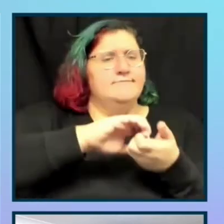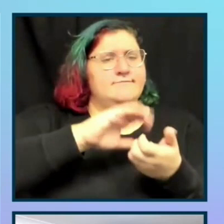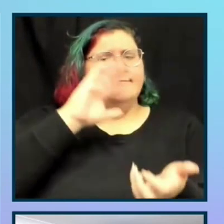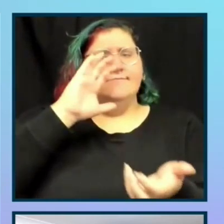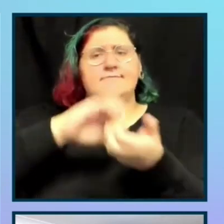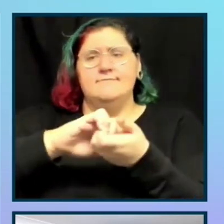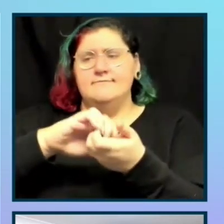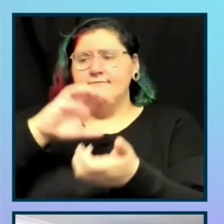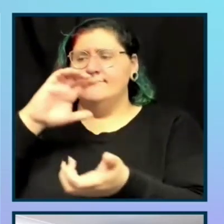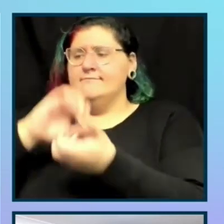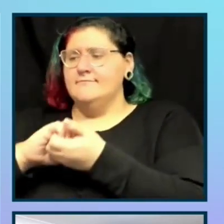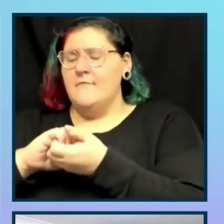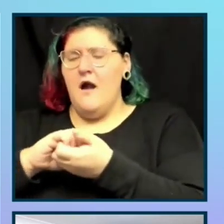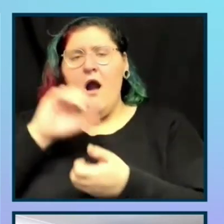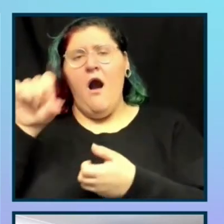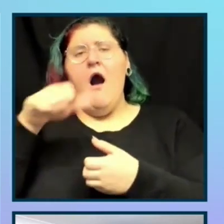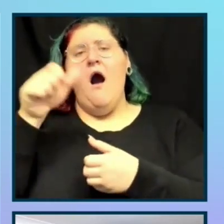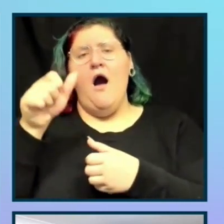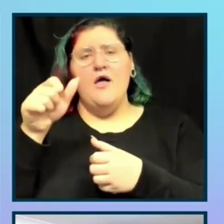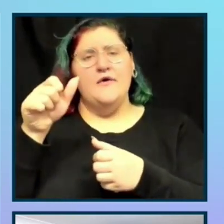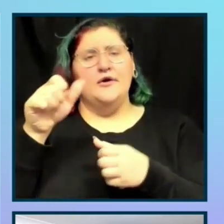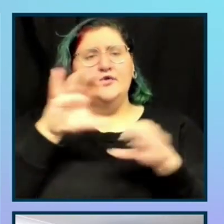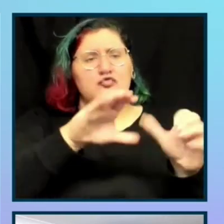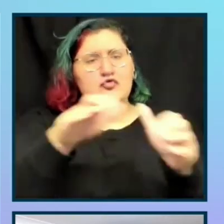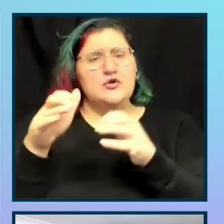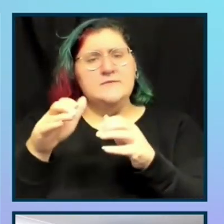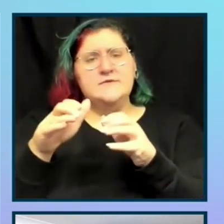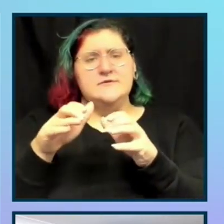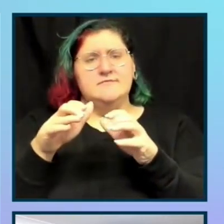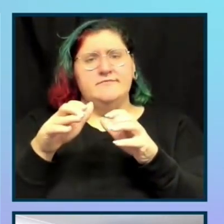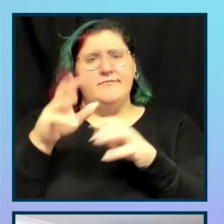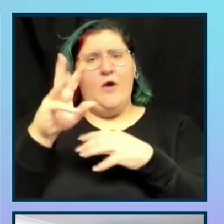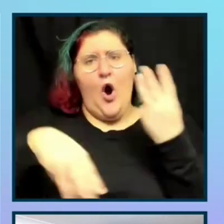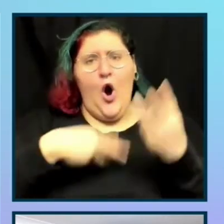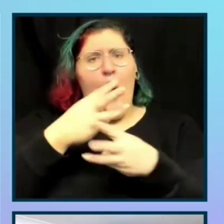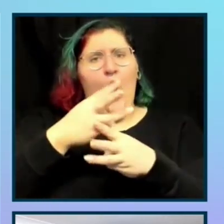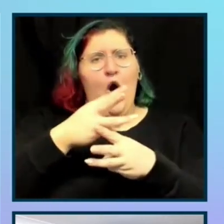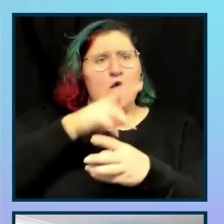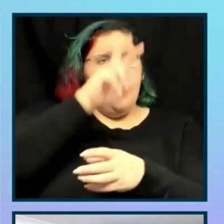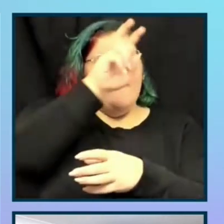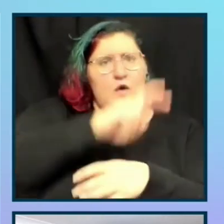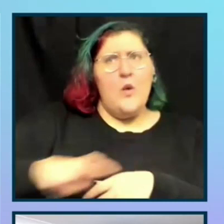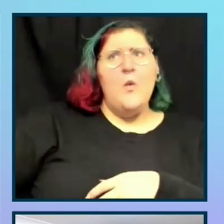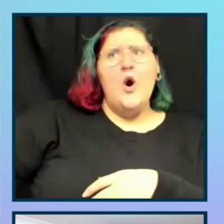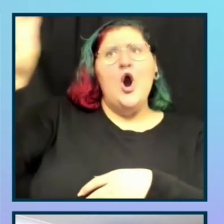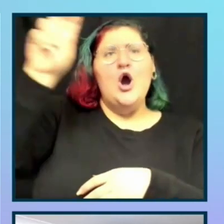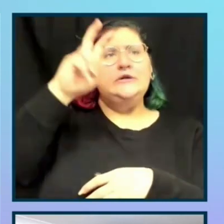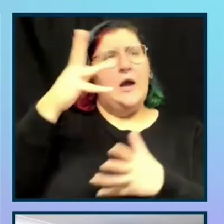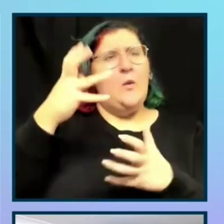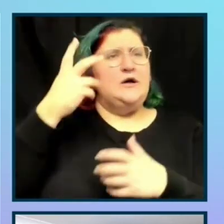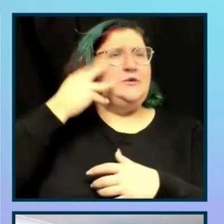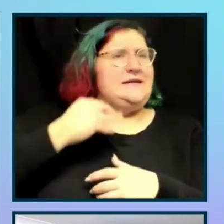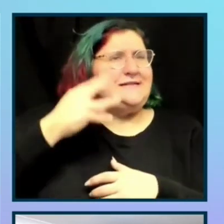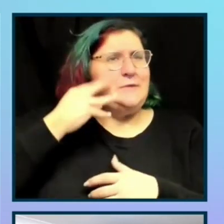dig up treasure, fire cannons and skellies and you know, do whatever I could at the time within reason.